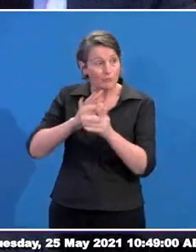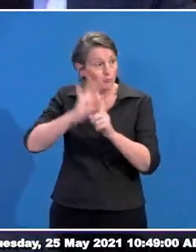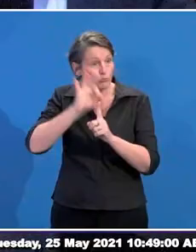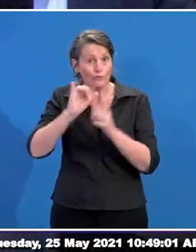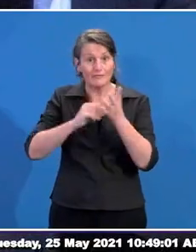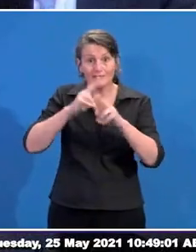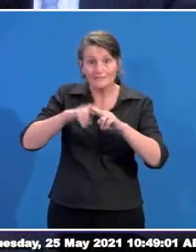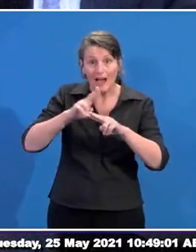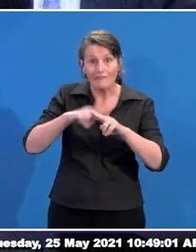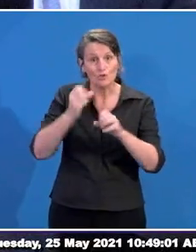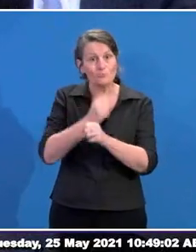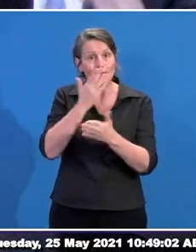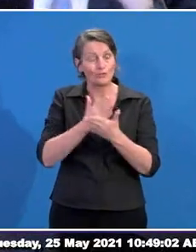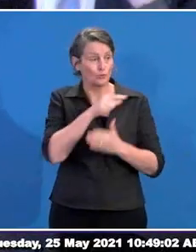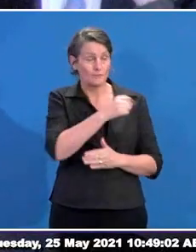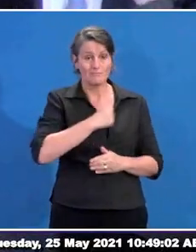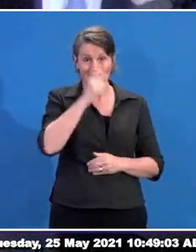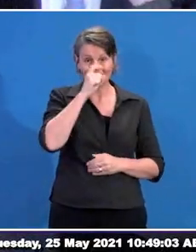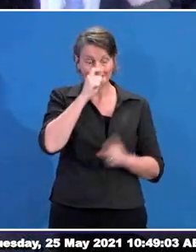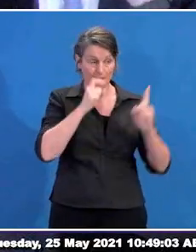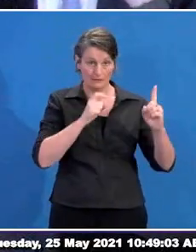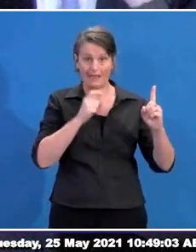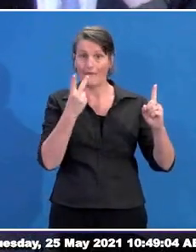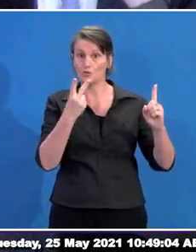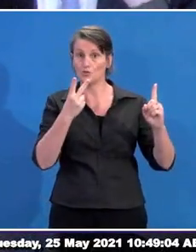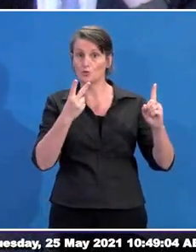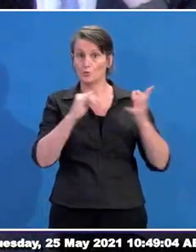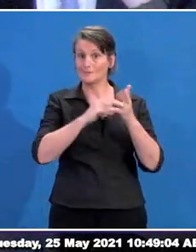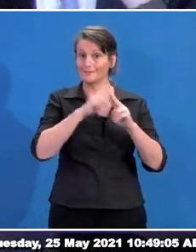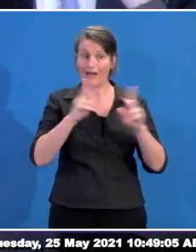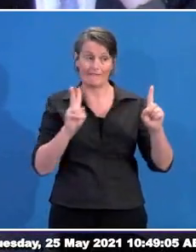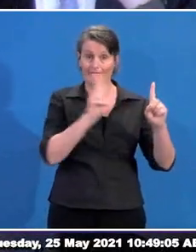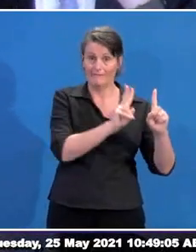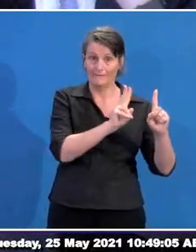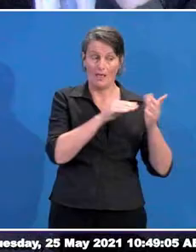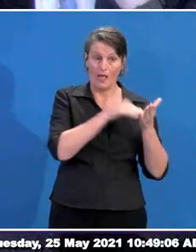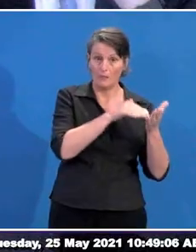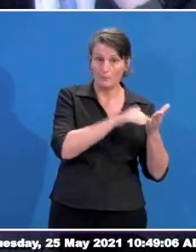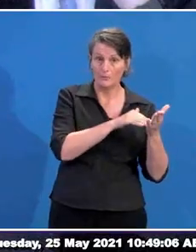she has got two-to-one in the home, so that's two staff to one client,